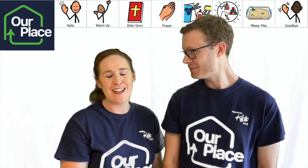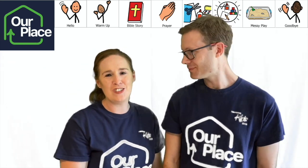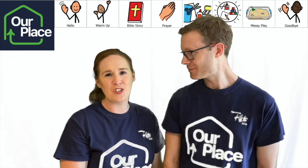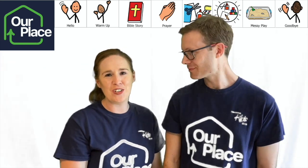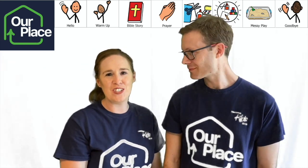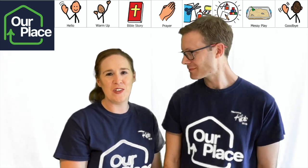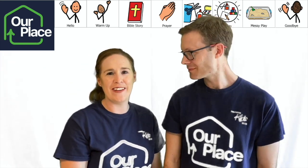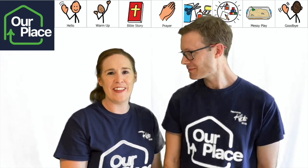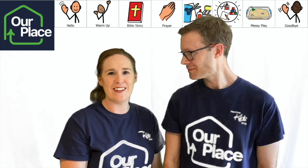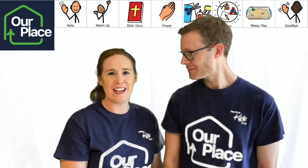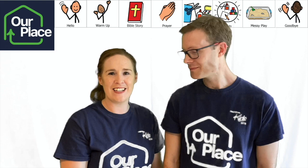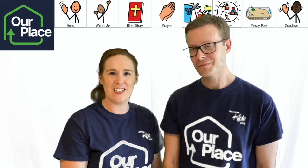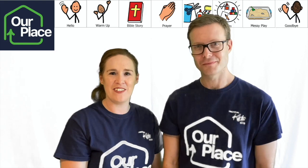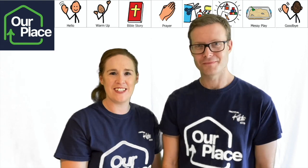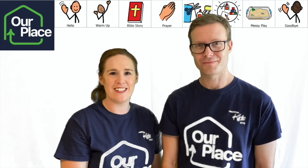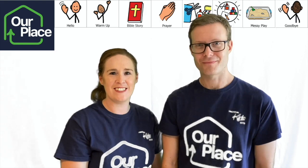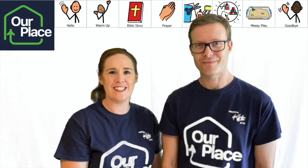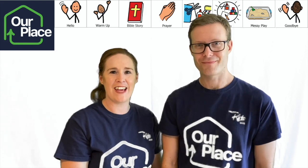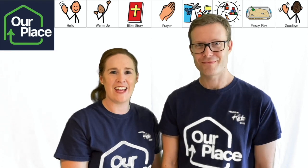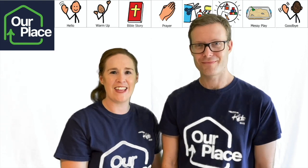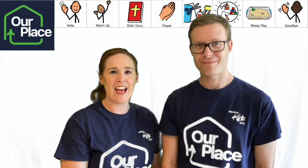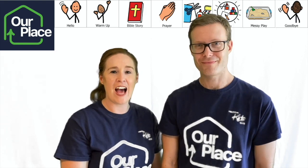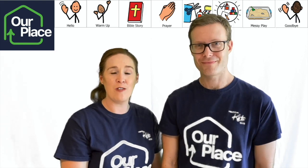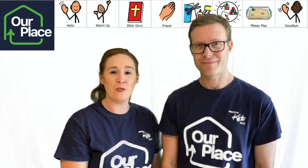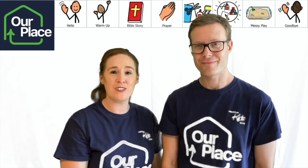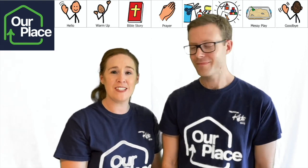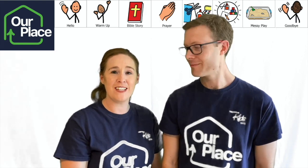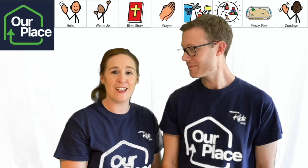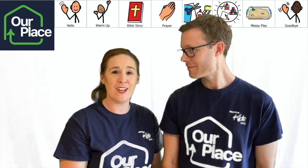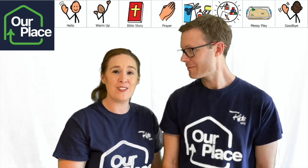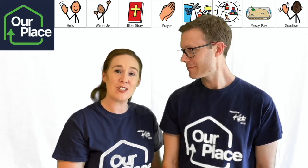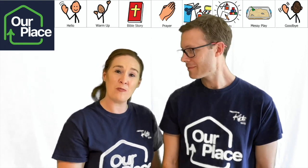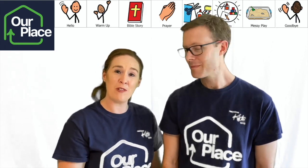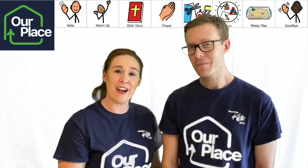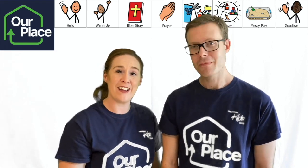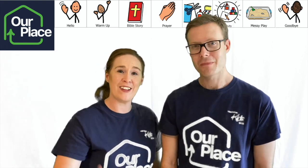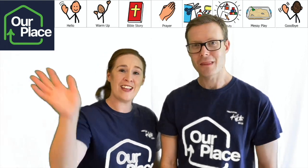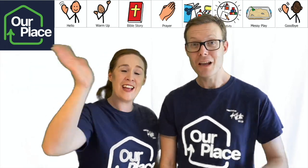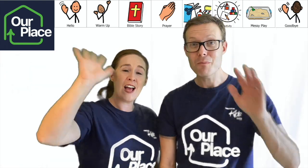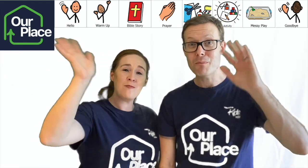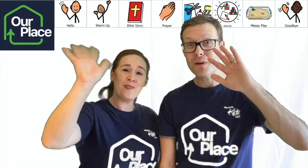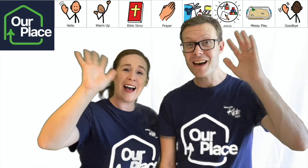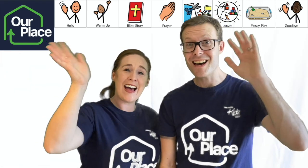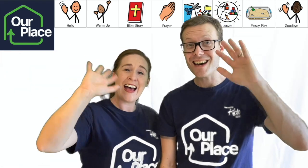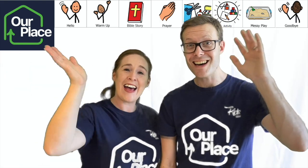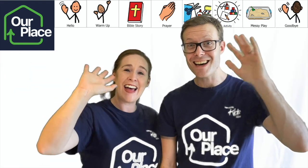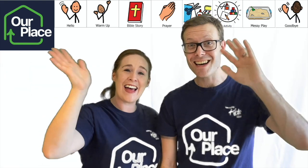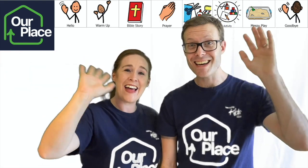doing those activities today and we'll see you tomorrow